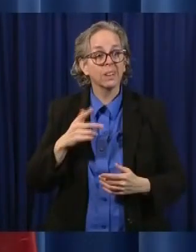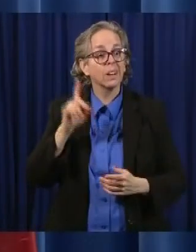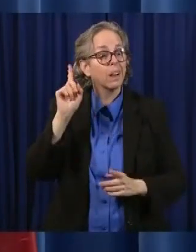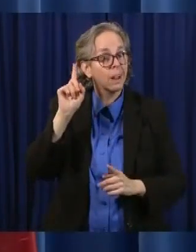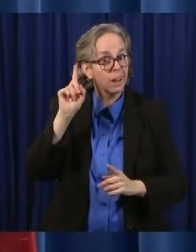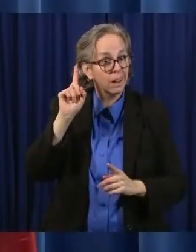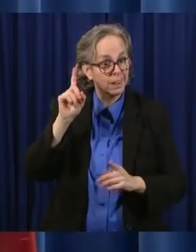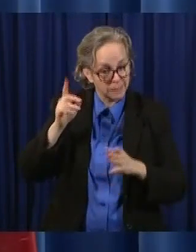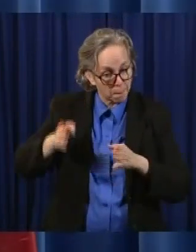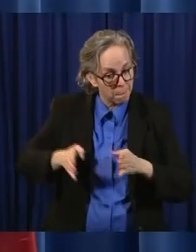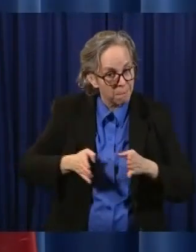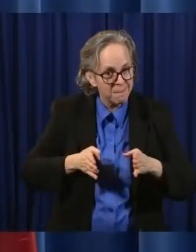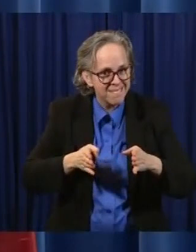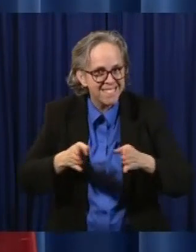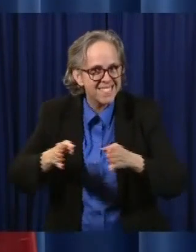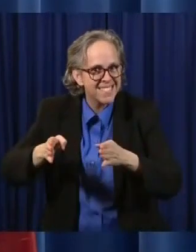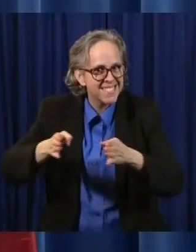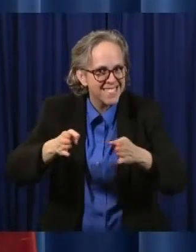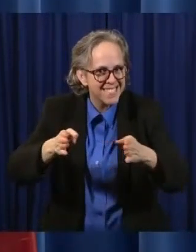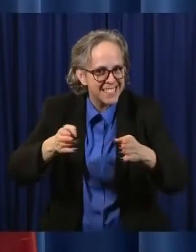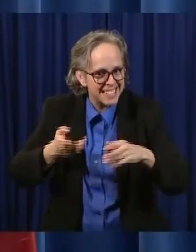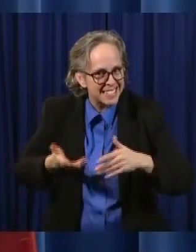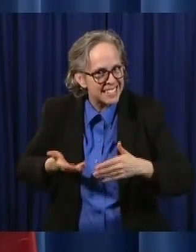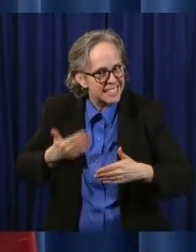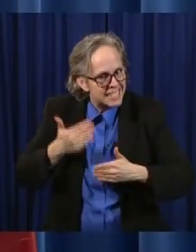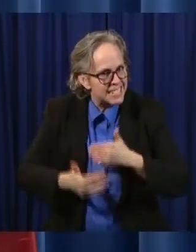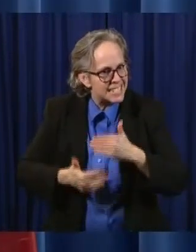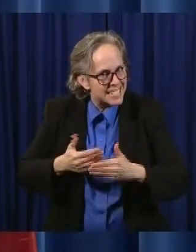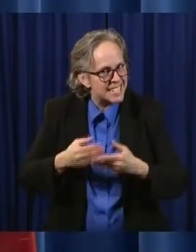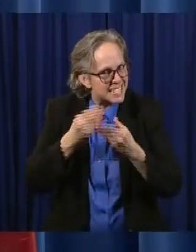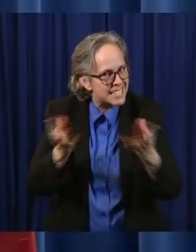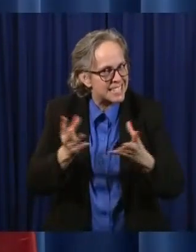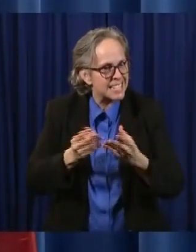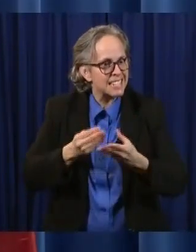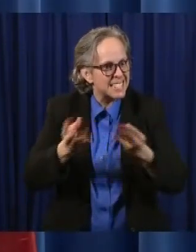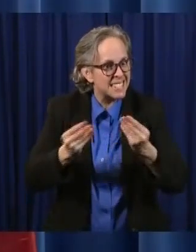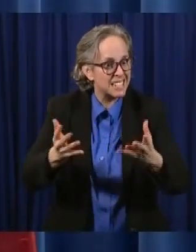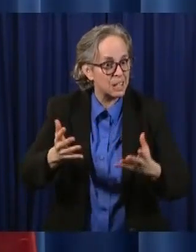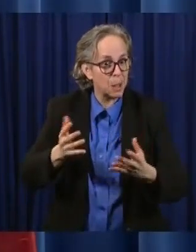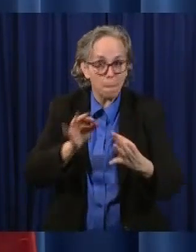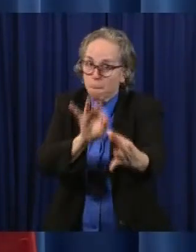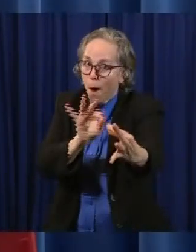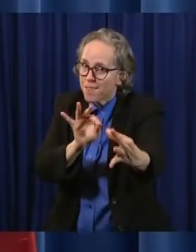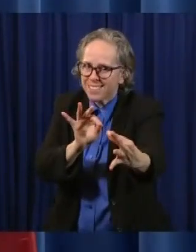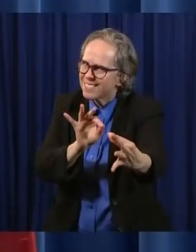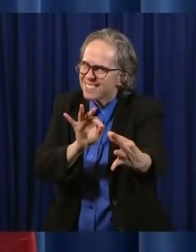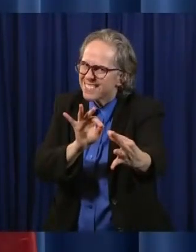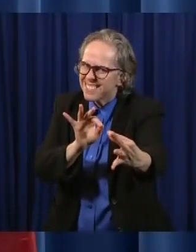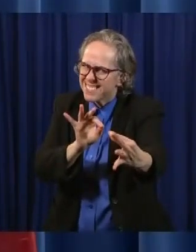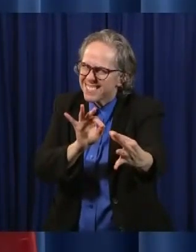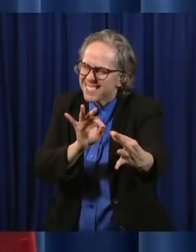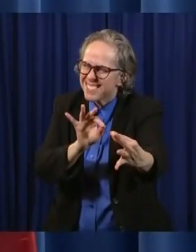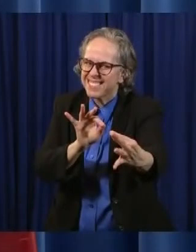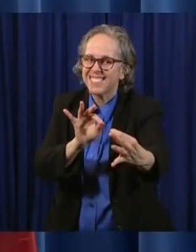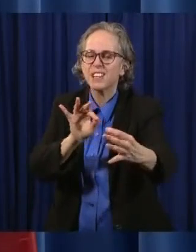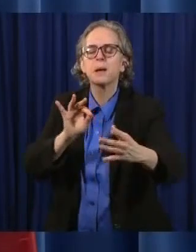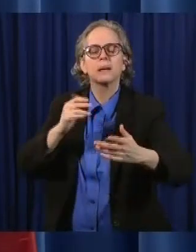WE STARTED DOWN THE PATH OVER A YEAR AGO TO INCREASE THE AMOUNT OF INFORMATION. IT'S A PASS.